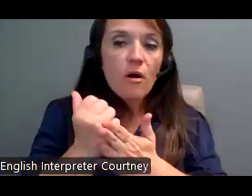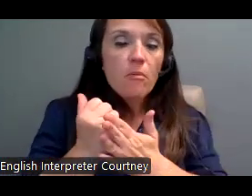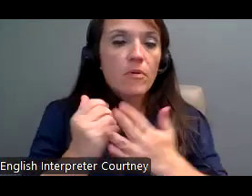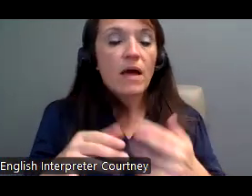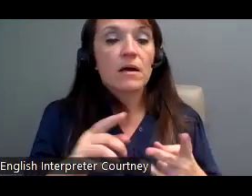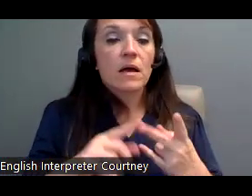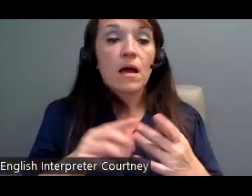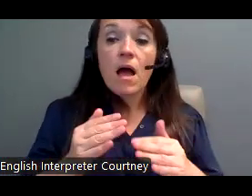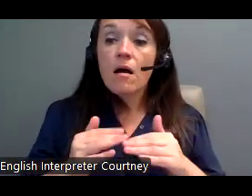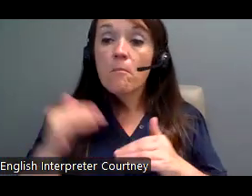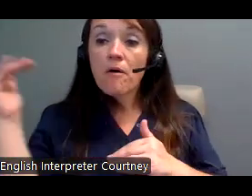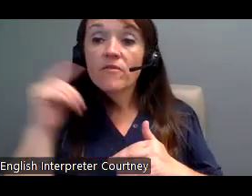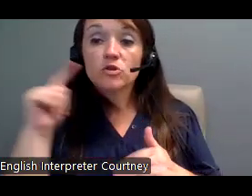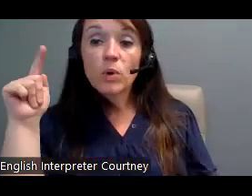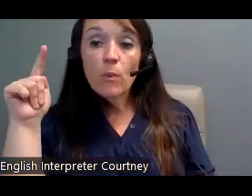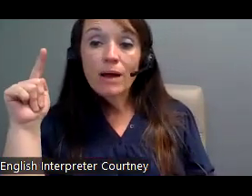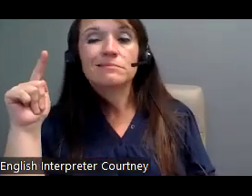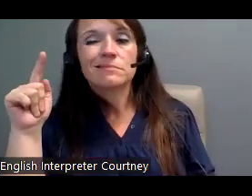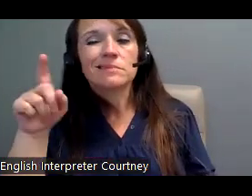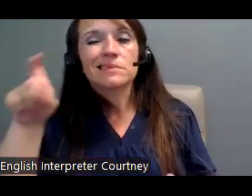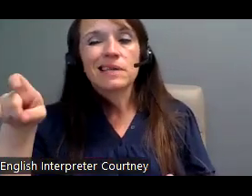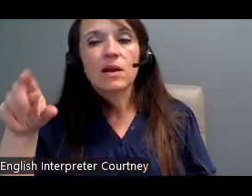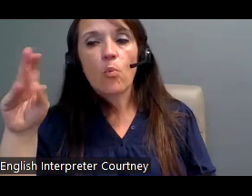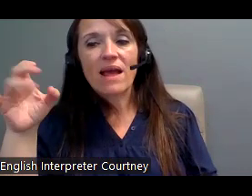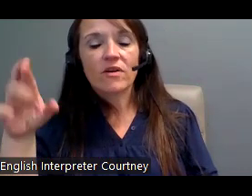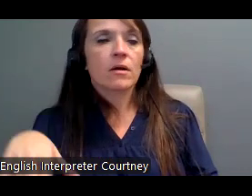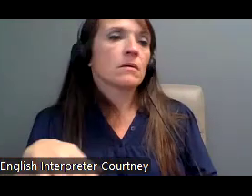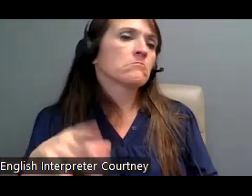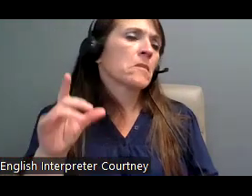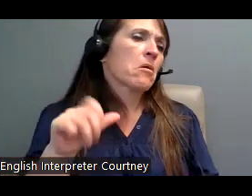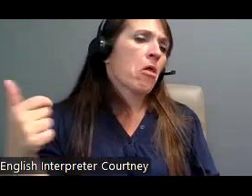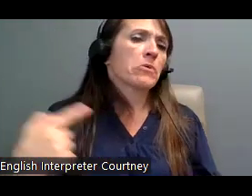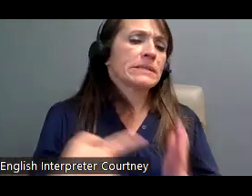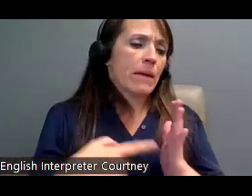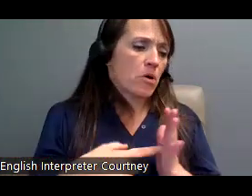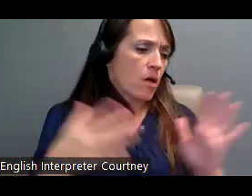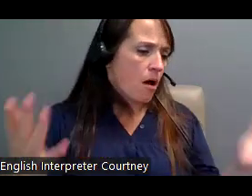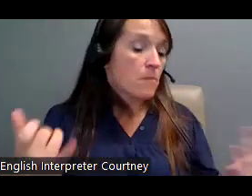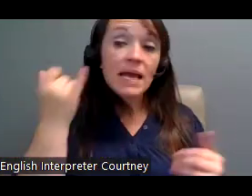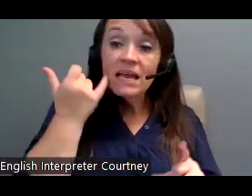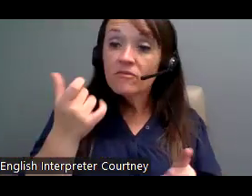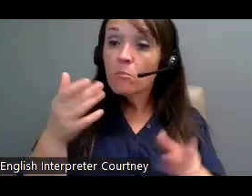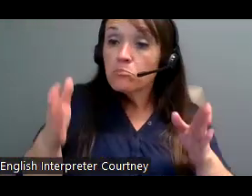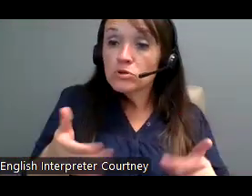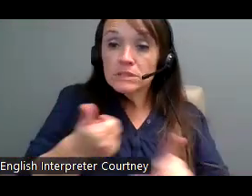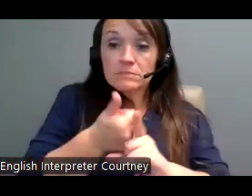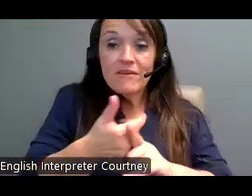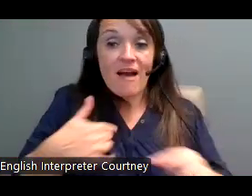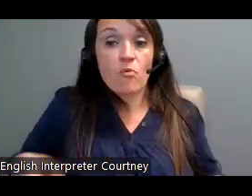could be vehicle modifications that need to occur if someone uses a wheelchair and they may need